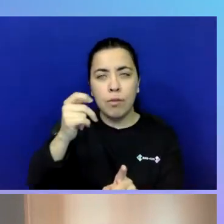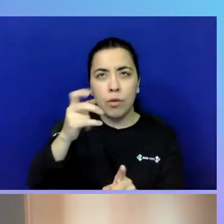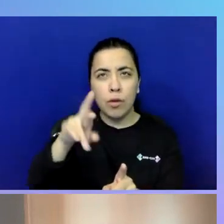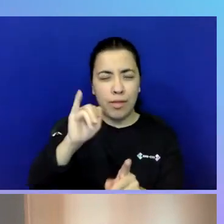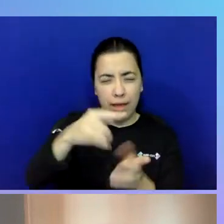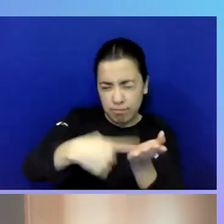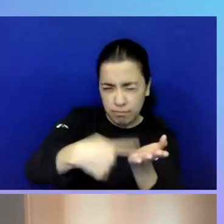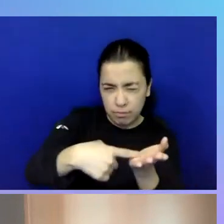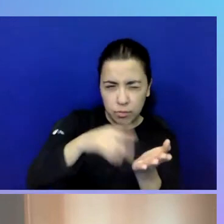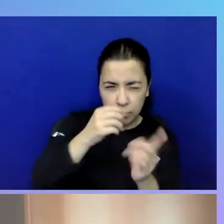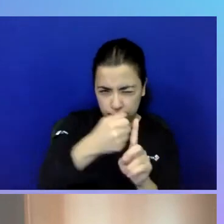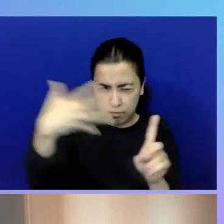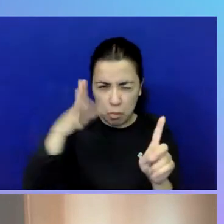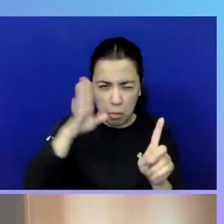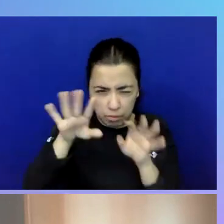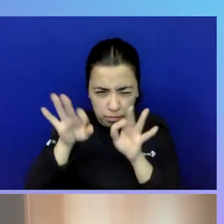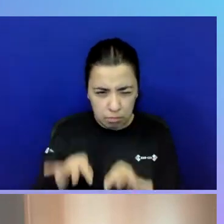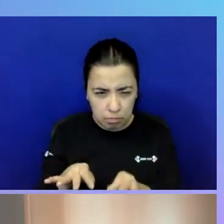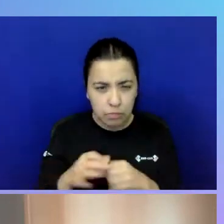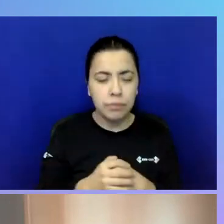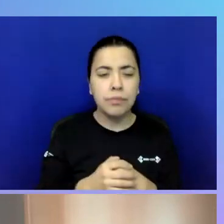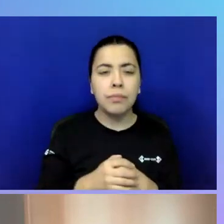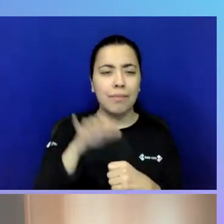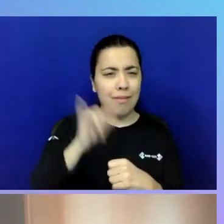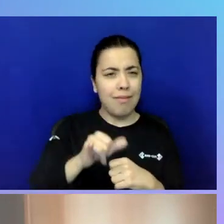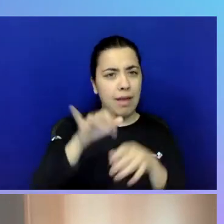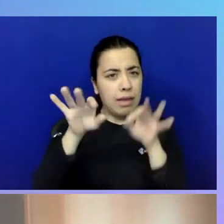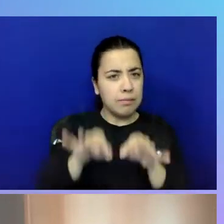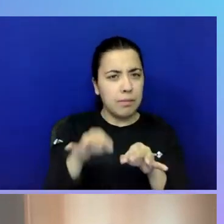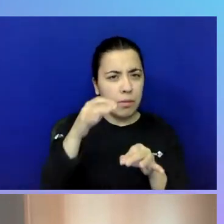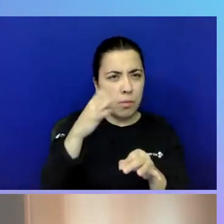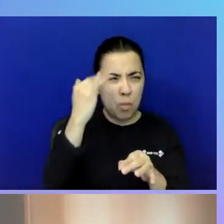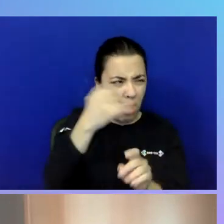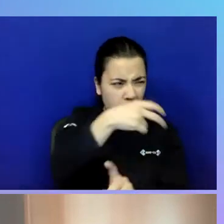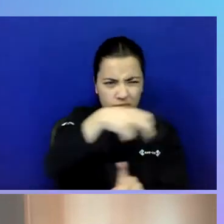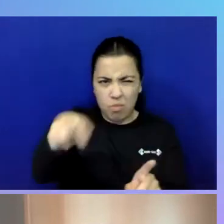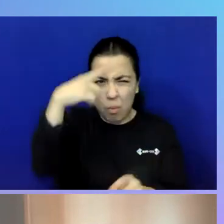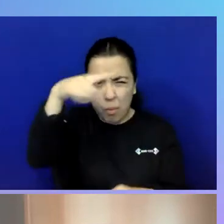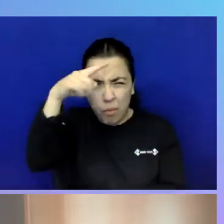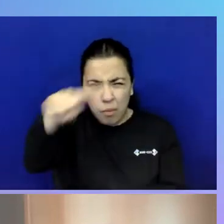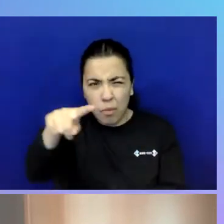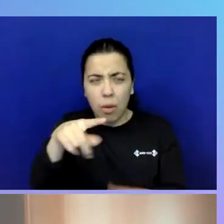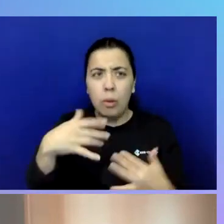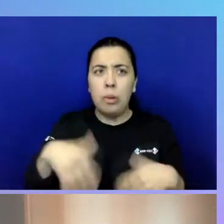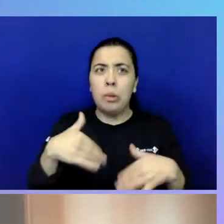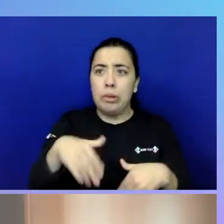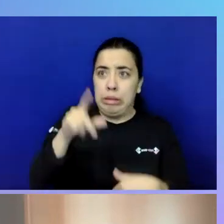stage for why this migration was not just necessary, but it was critical for our accessibility goals. Um, and this section will